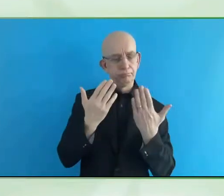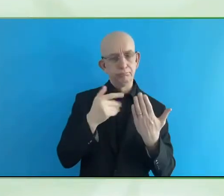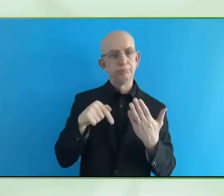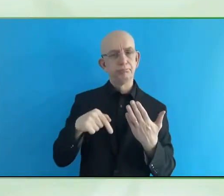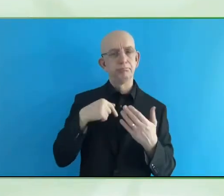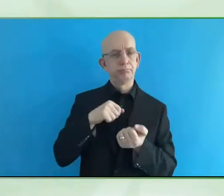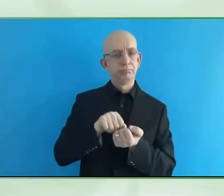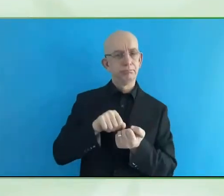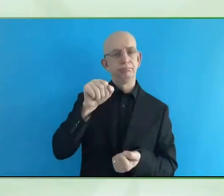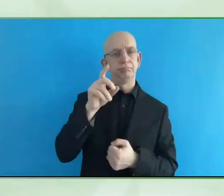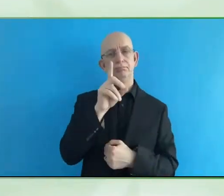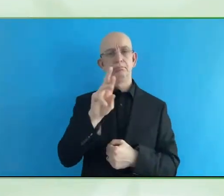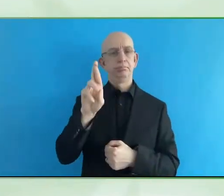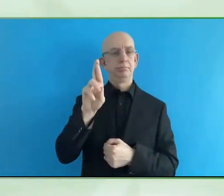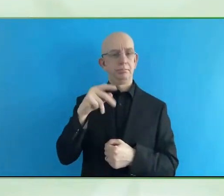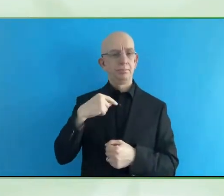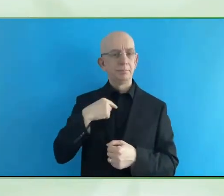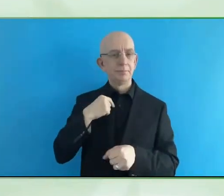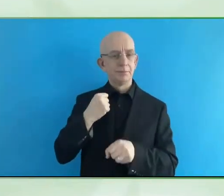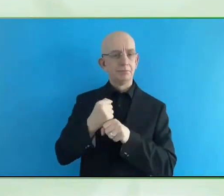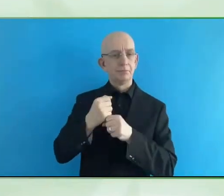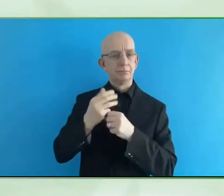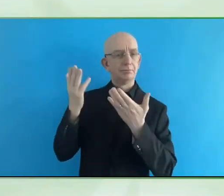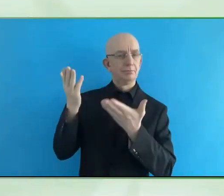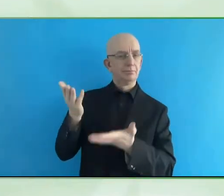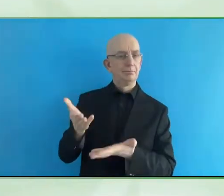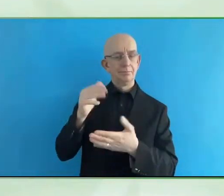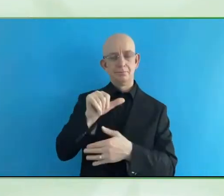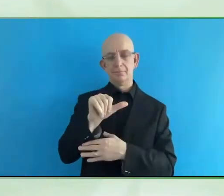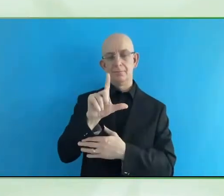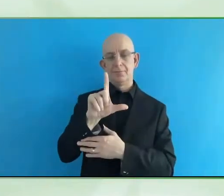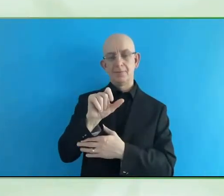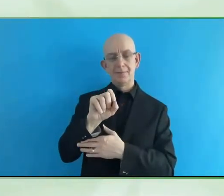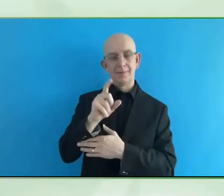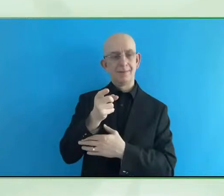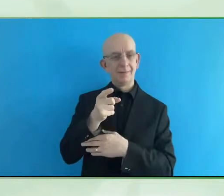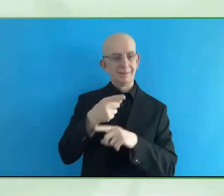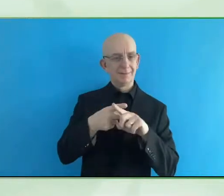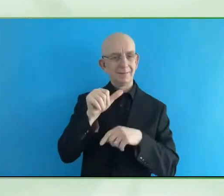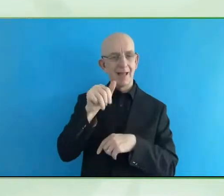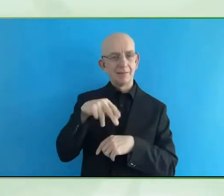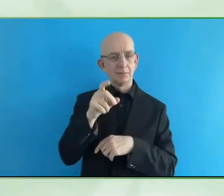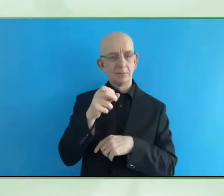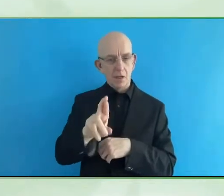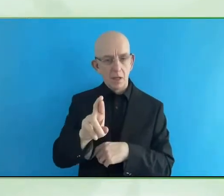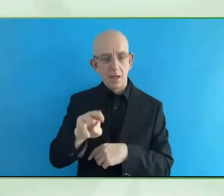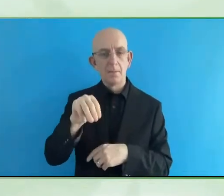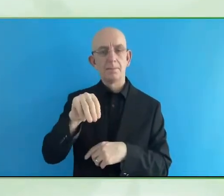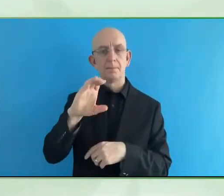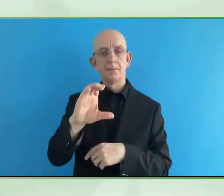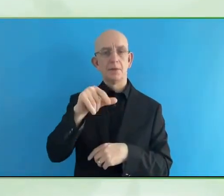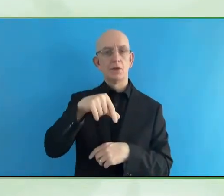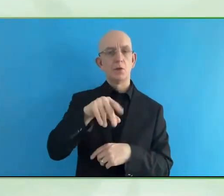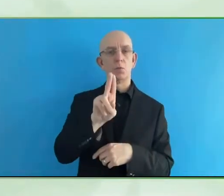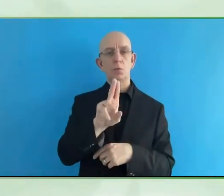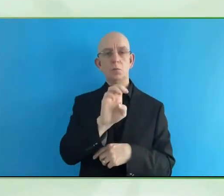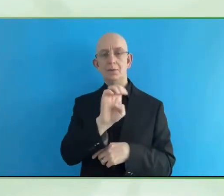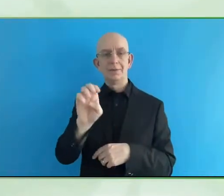an increase of design. Or even thinking about it.